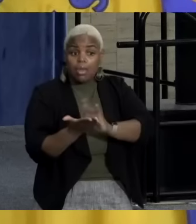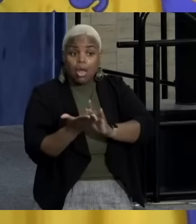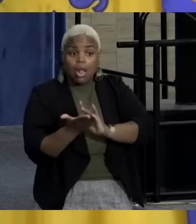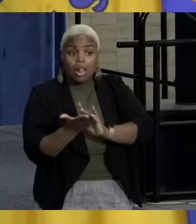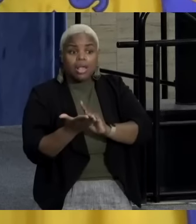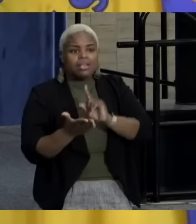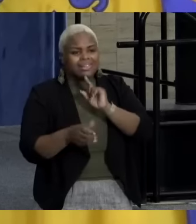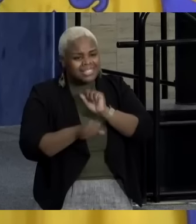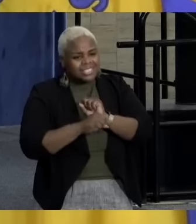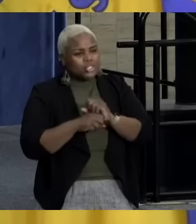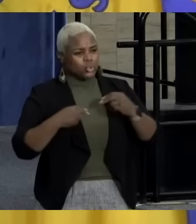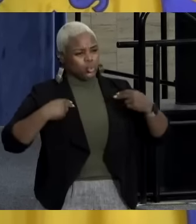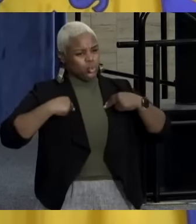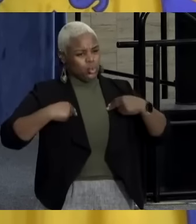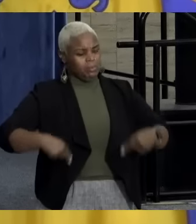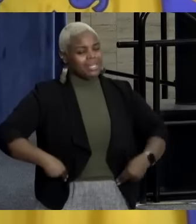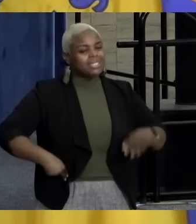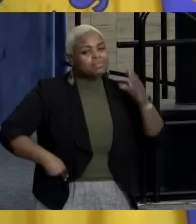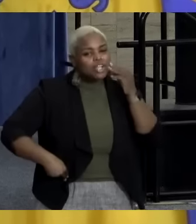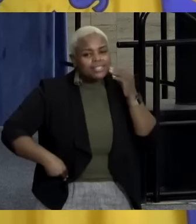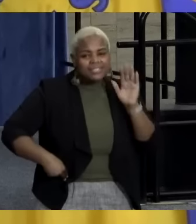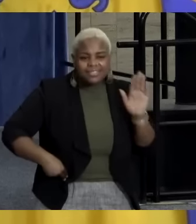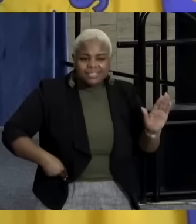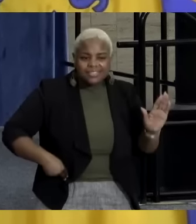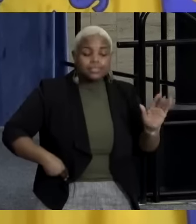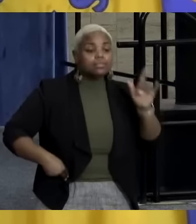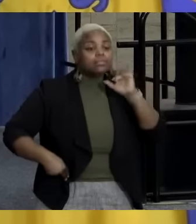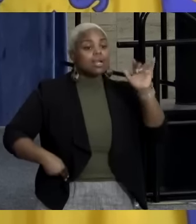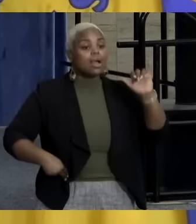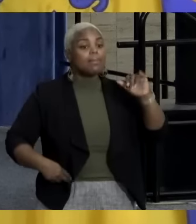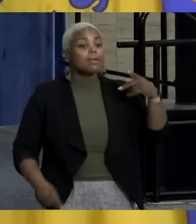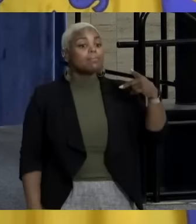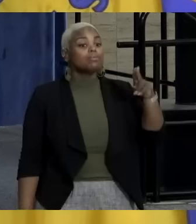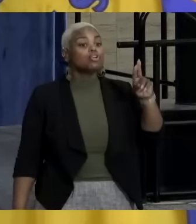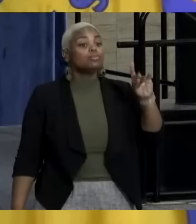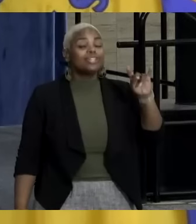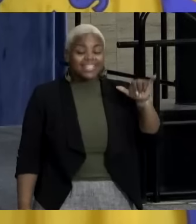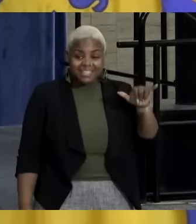experience. Like puberty, menarche, the phases of the menstrual cycle,